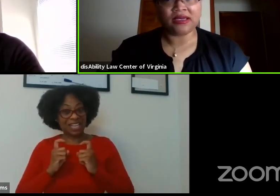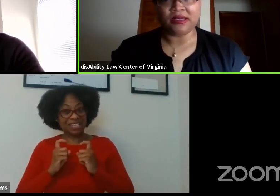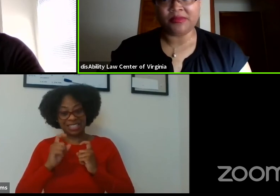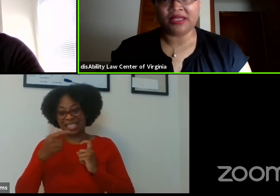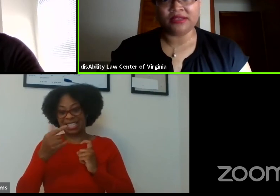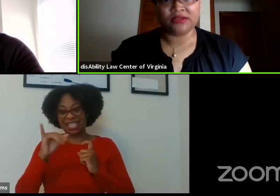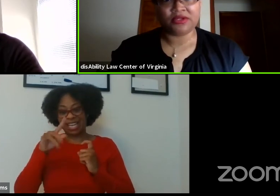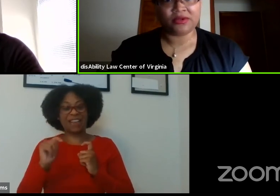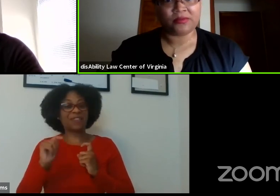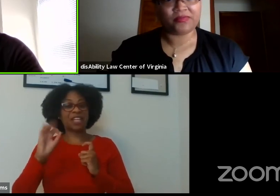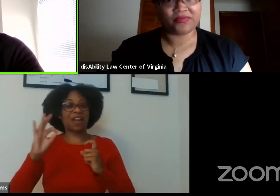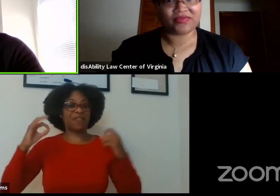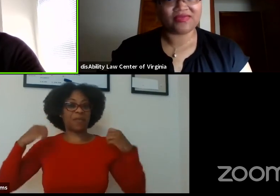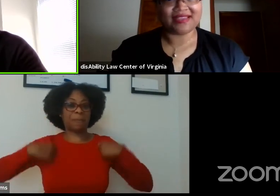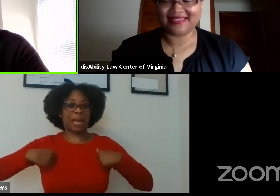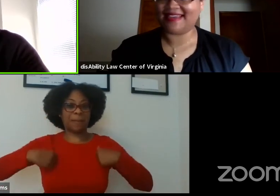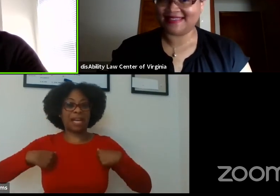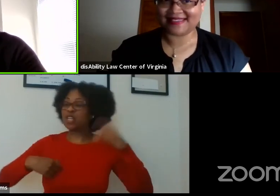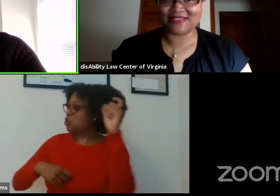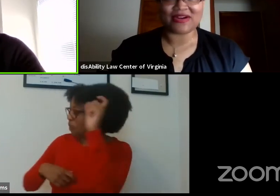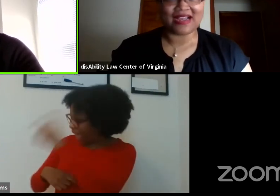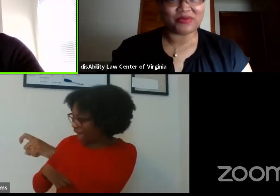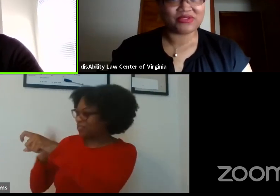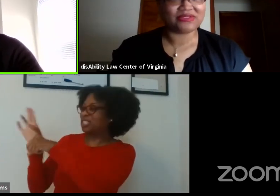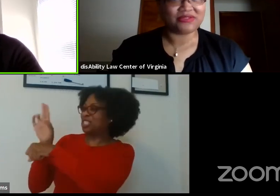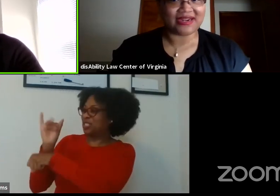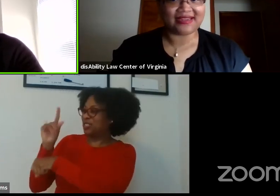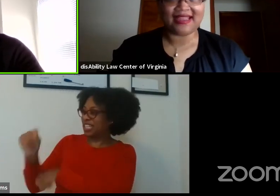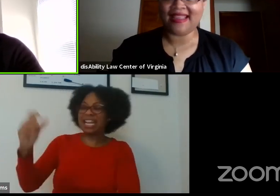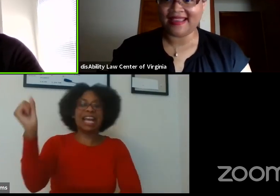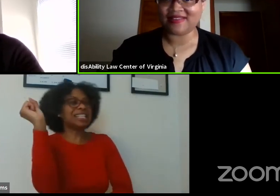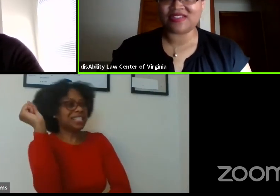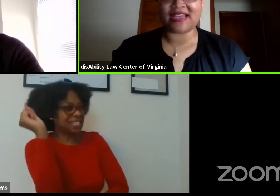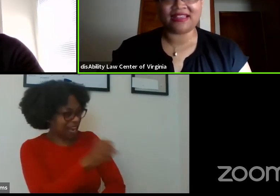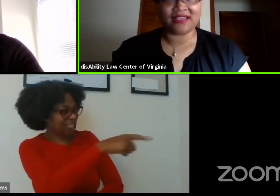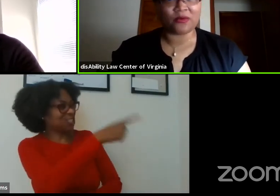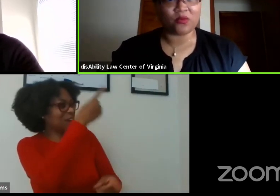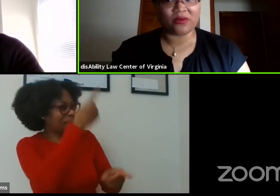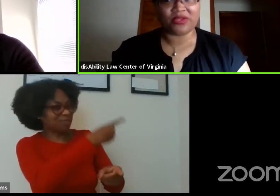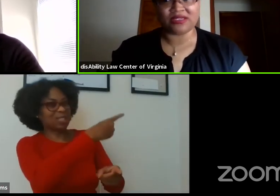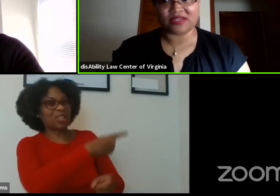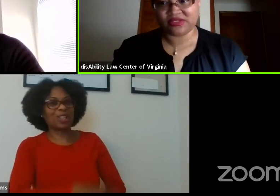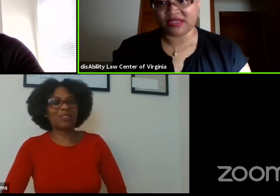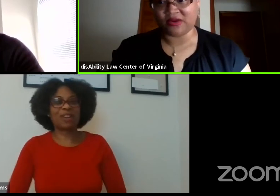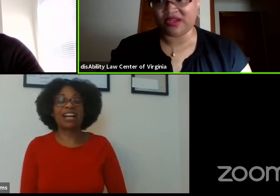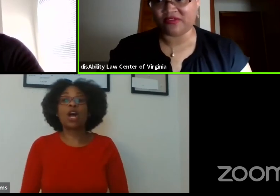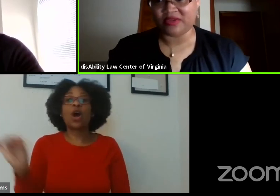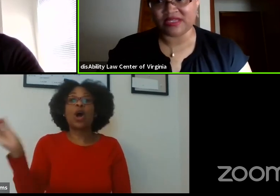You have to use it. Yes, you are absolutely right. And I think what we can definitely take away from it